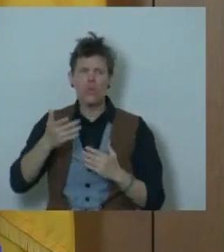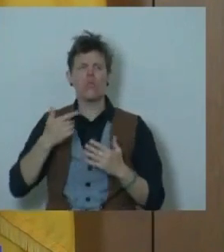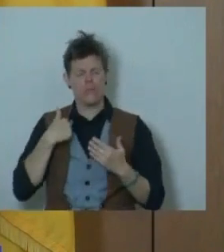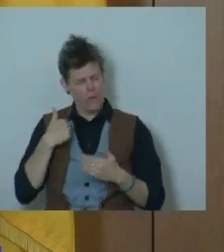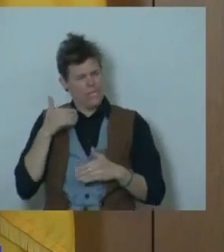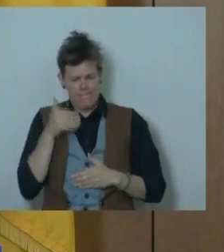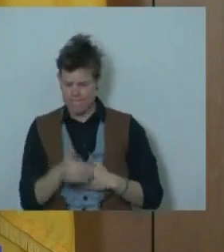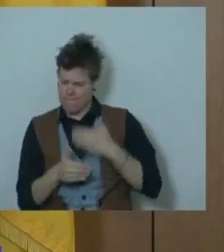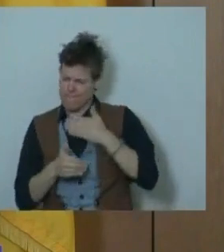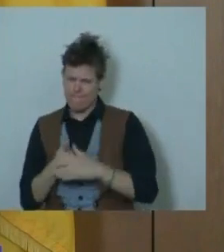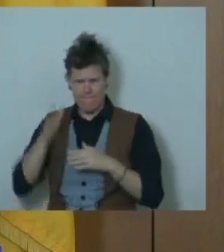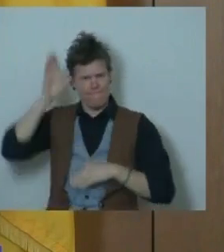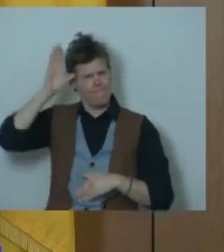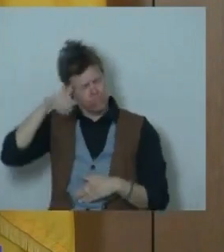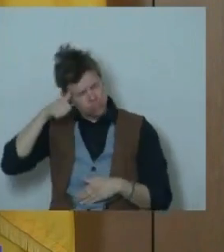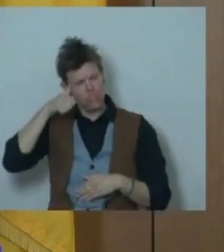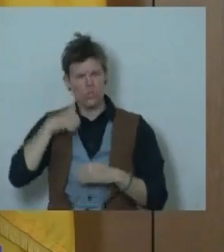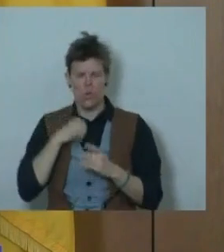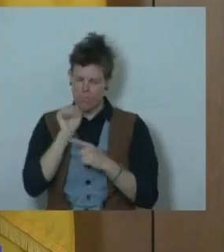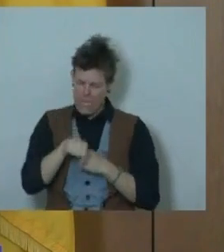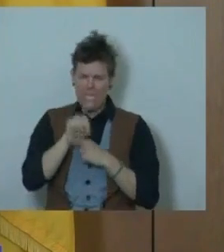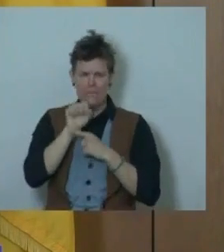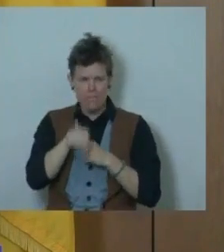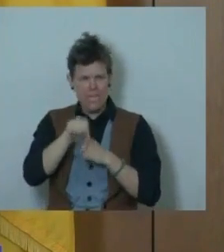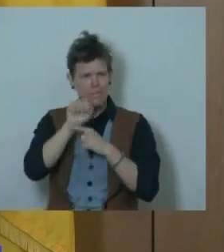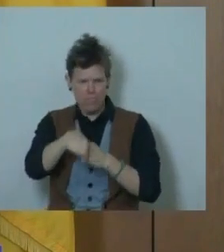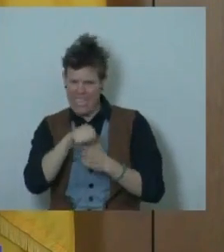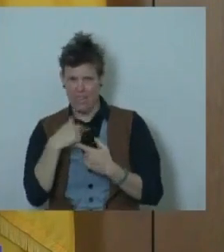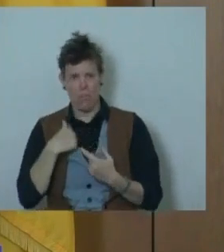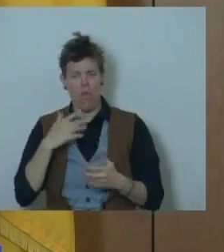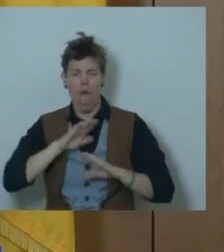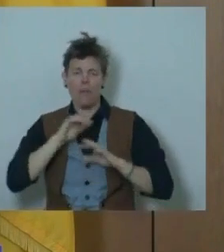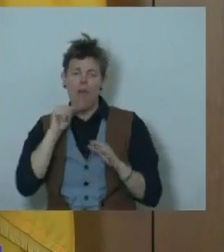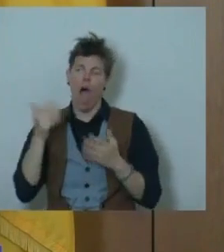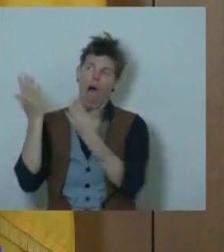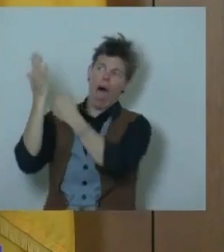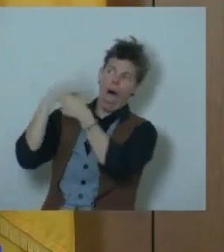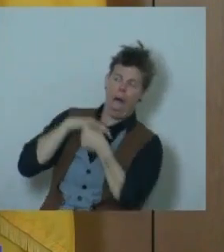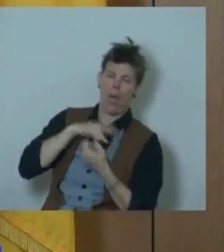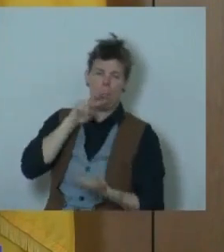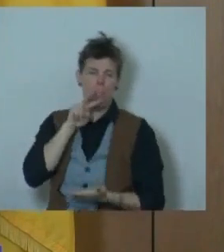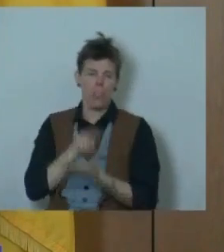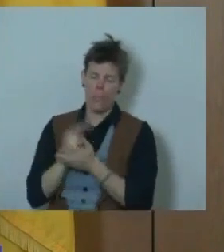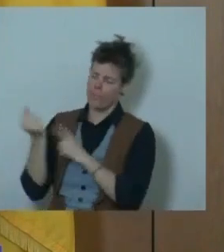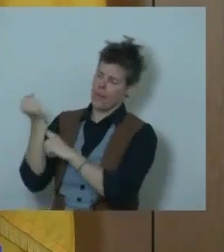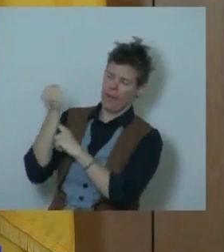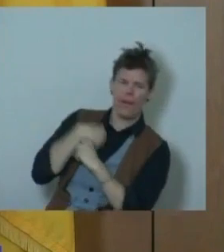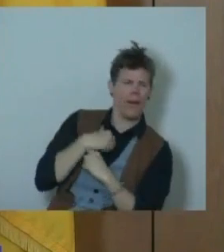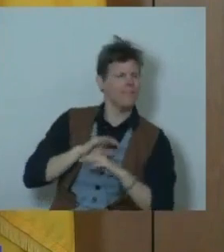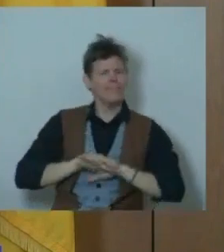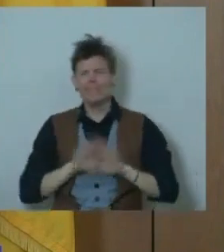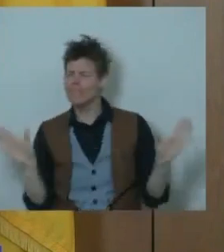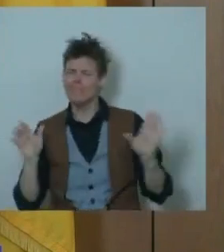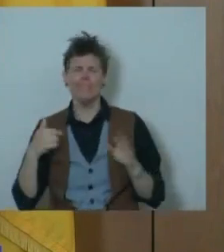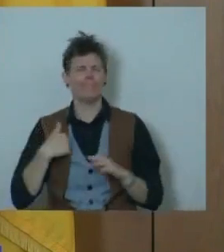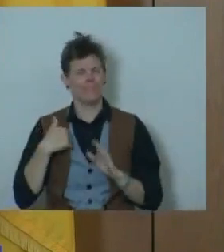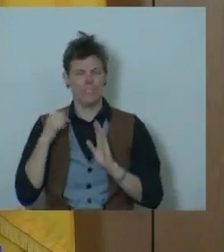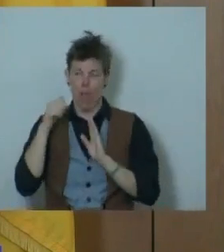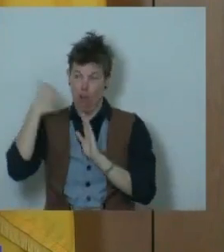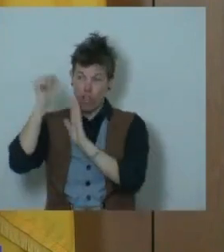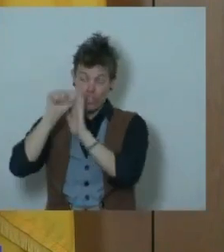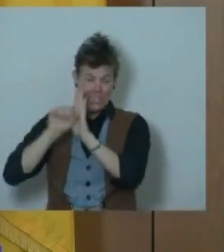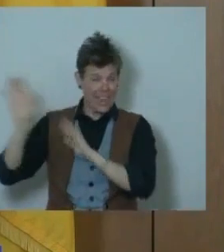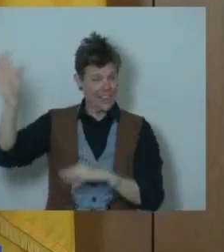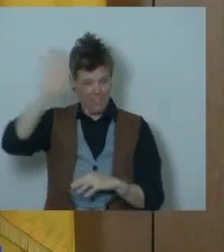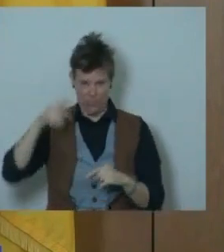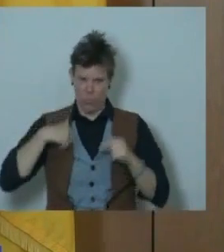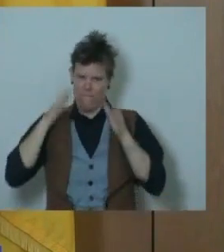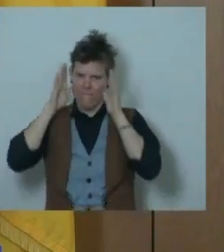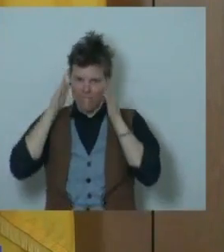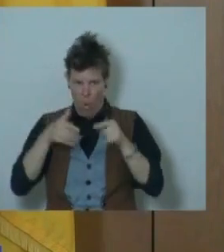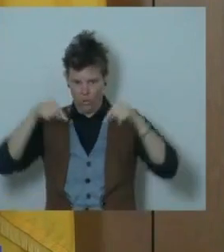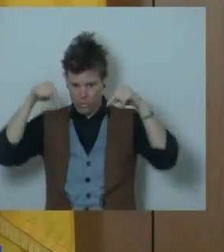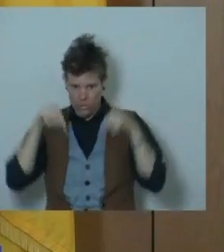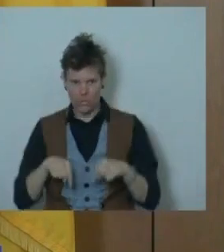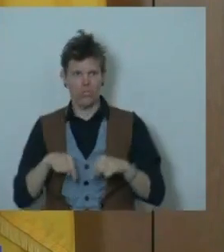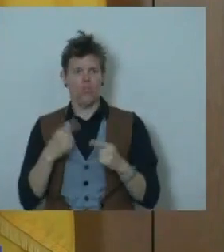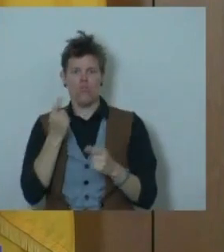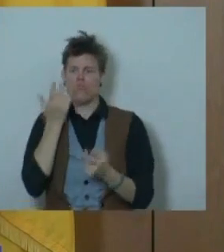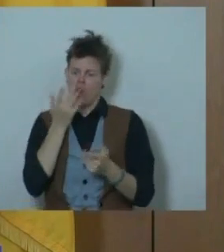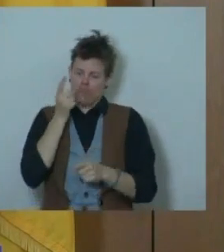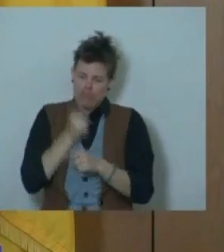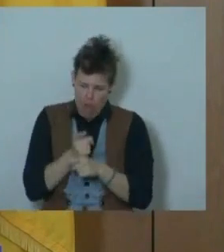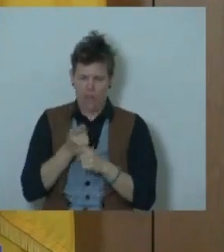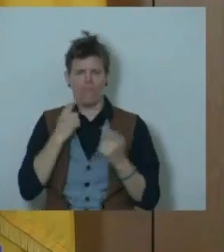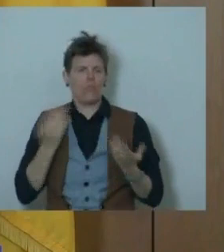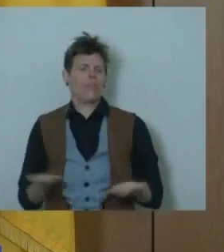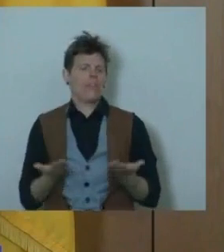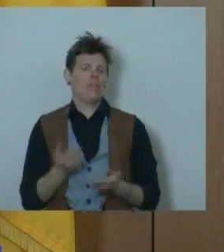WE ARE GOING TO GET THROUGH THIS AND WE WILL GO SLOW, PRODUCTIVELY, PROACTIVELY, STEADY AND WE WILL NOT BE PRESSURED BY NUANCES IN OTHER STATES.